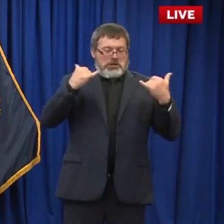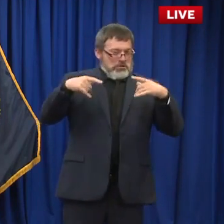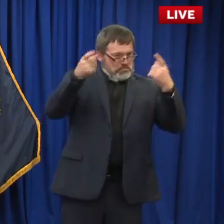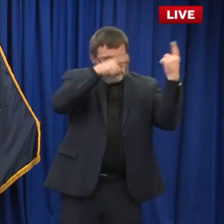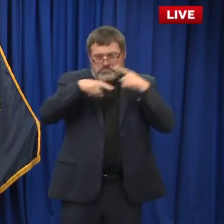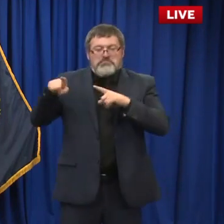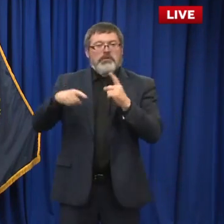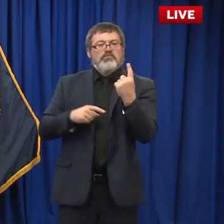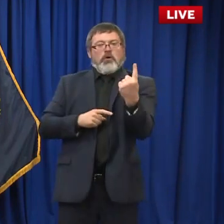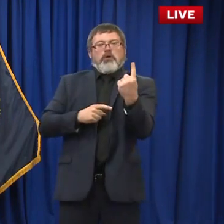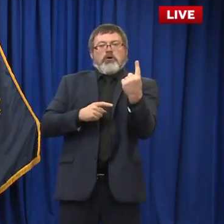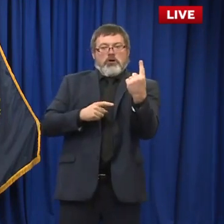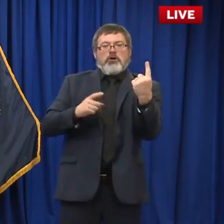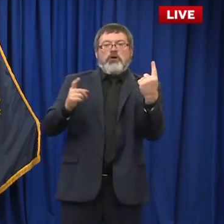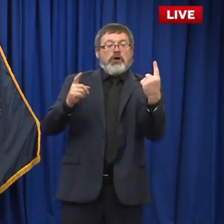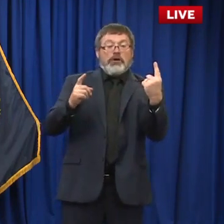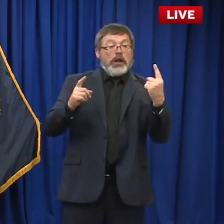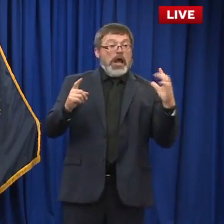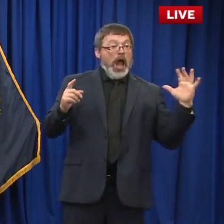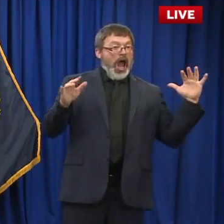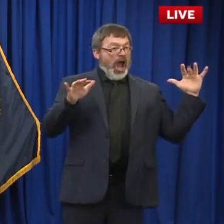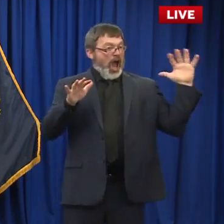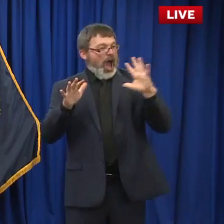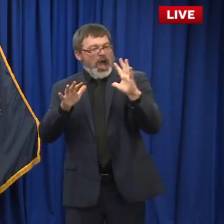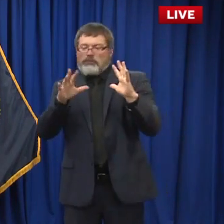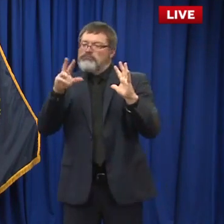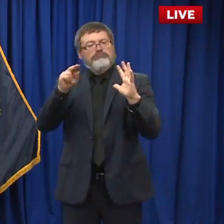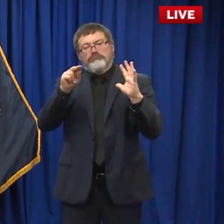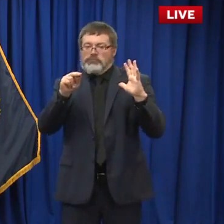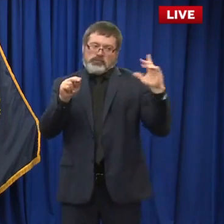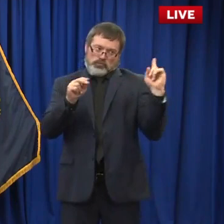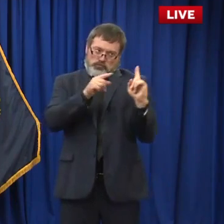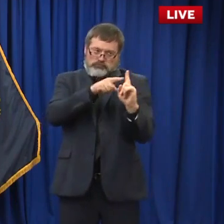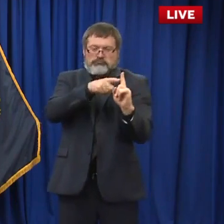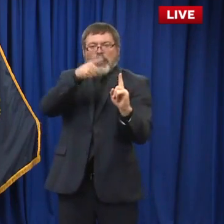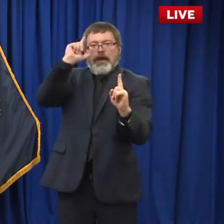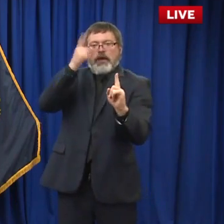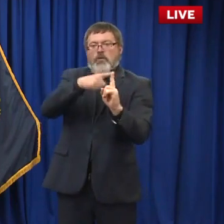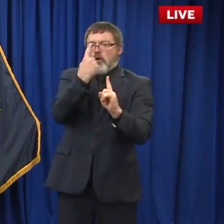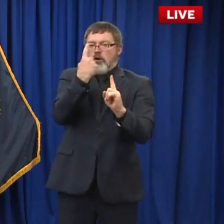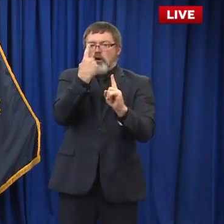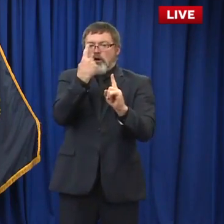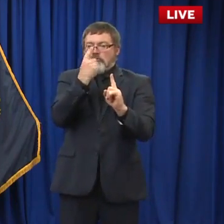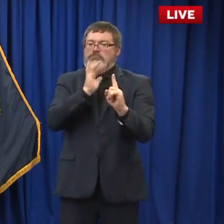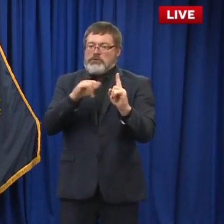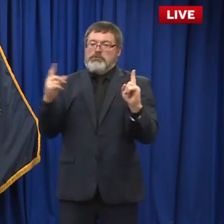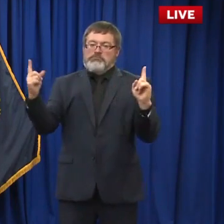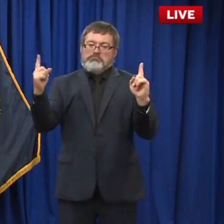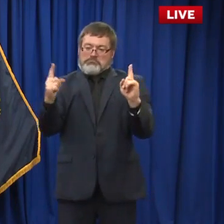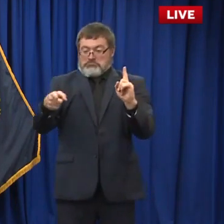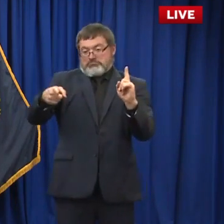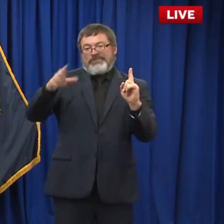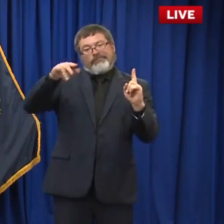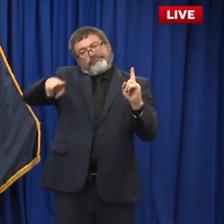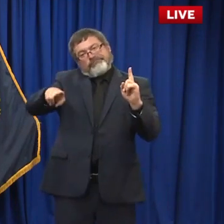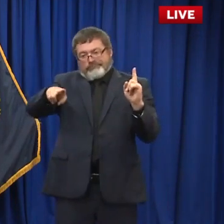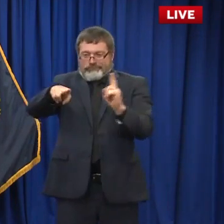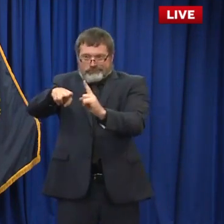THAT DESIGNATION WILL BE FOR ONE PERSON, SO IT'S NOT GOING TO BE THAT A DIFFERENT PERSON CAN VISIT EVERY SINGLE DAY.